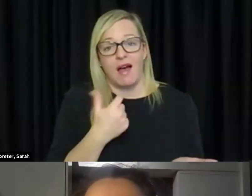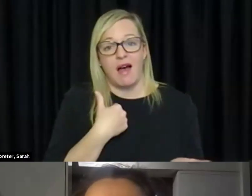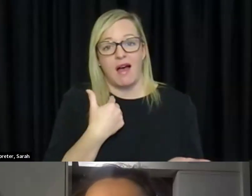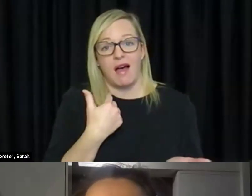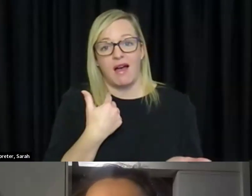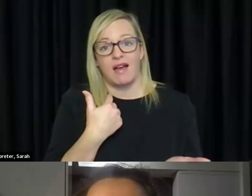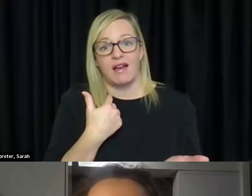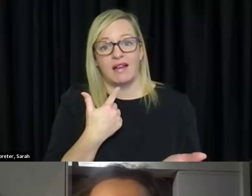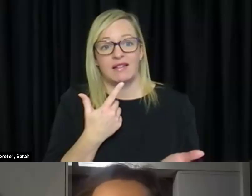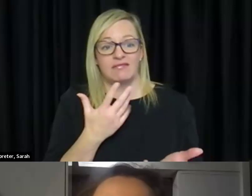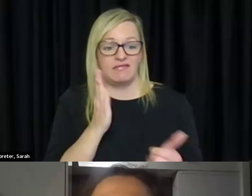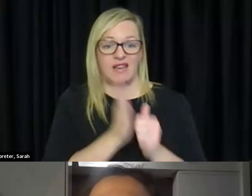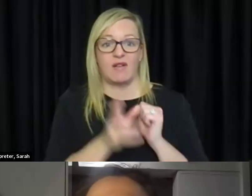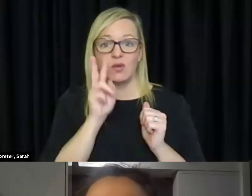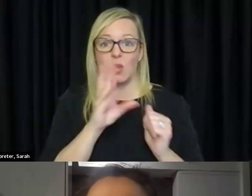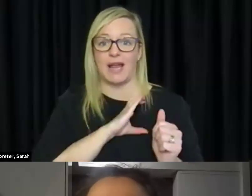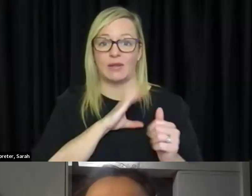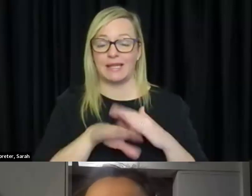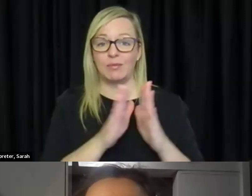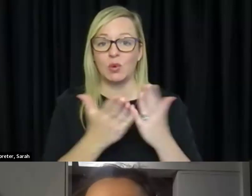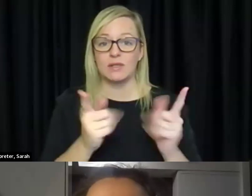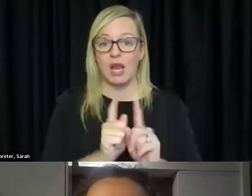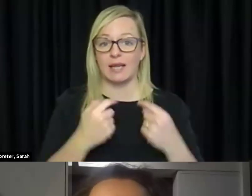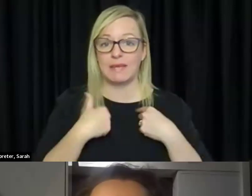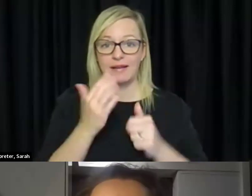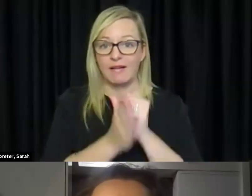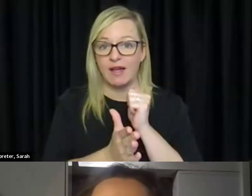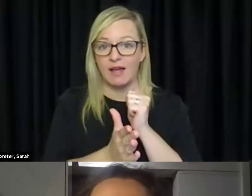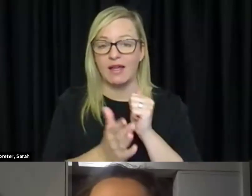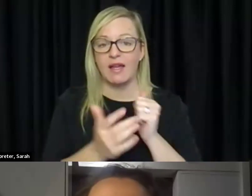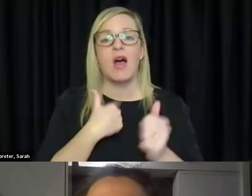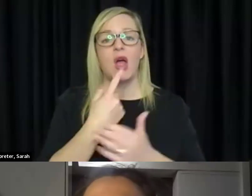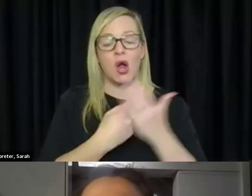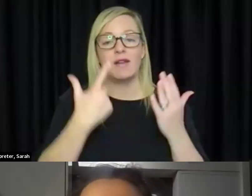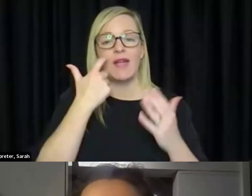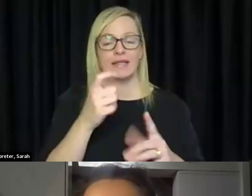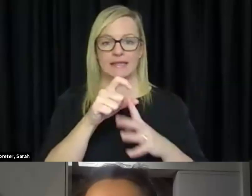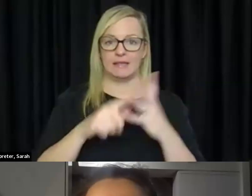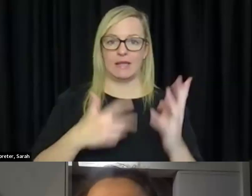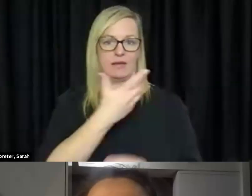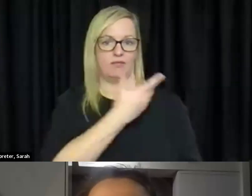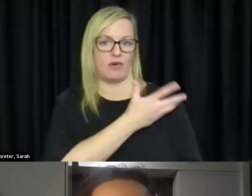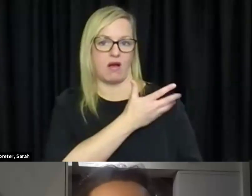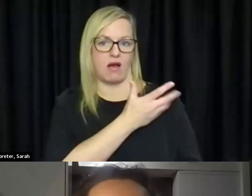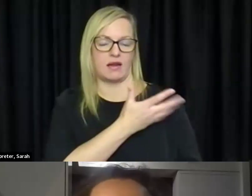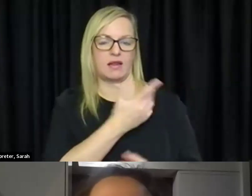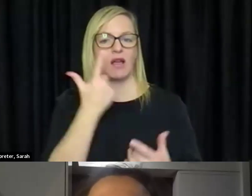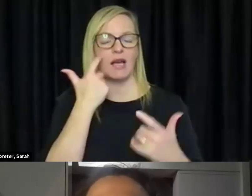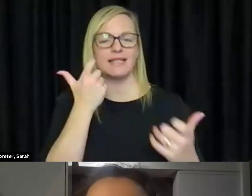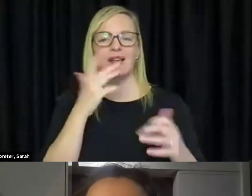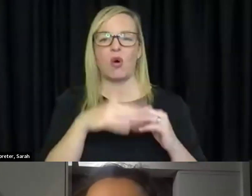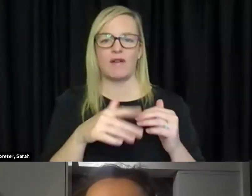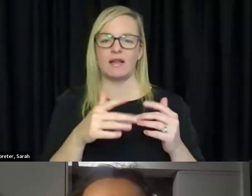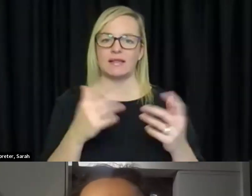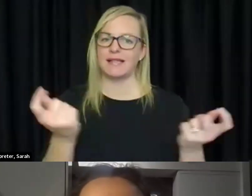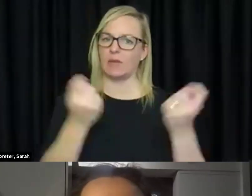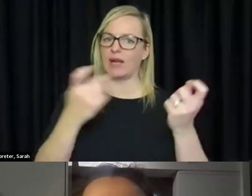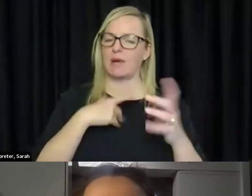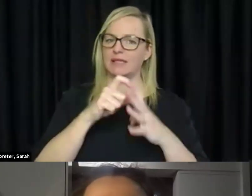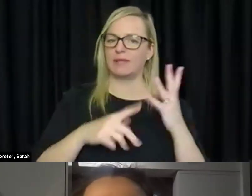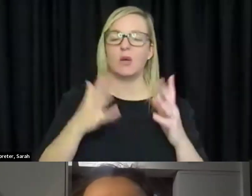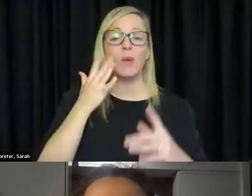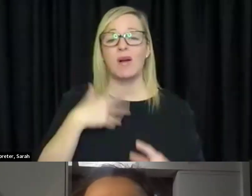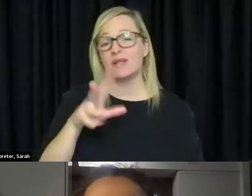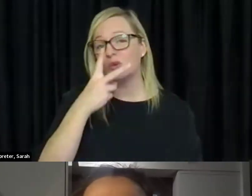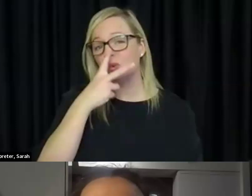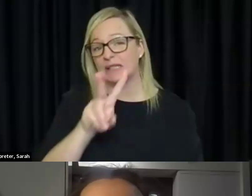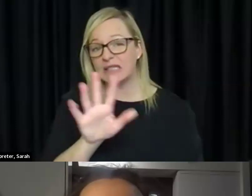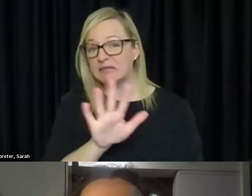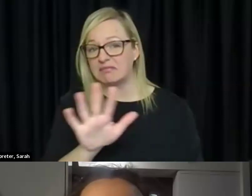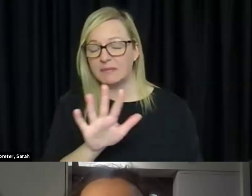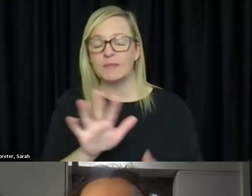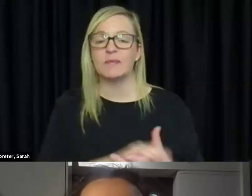saw disability as negative in my 20's, and I have often thought about how different like